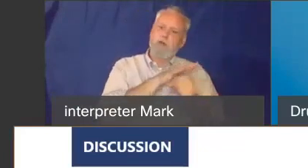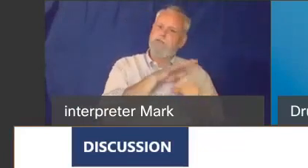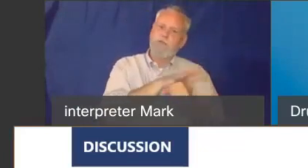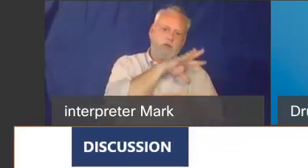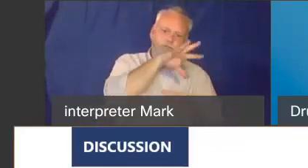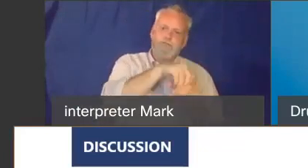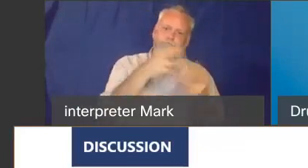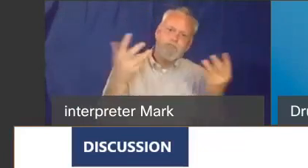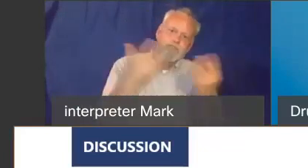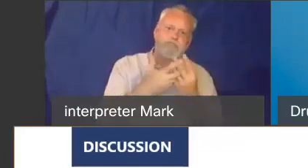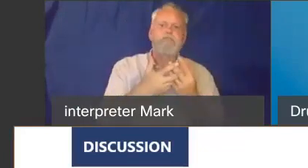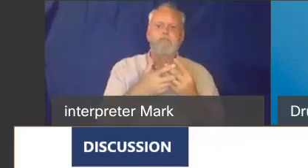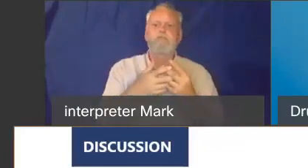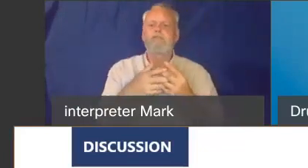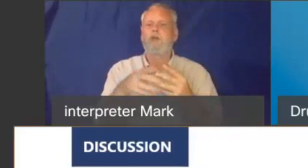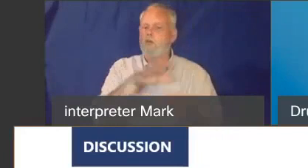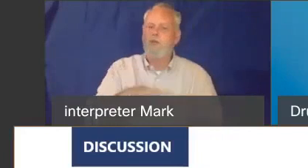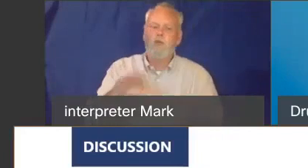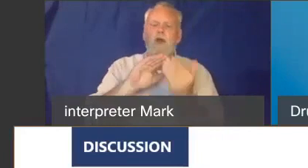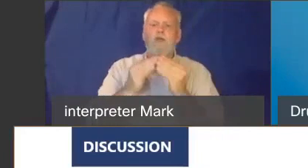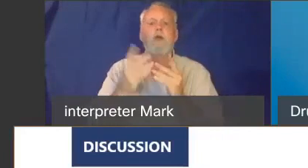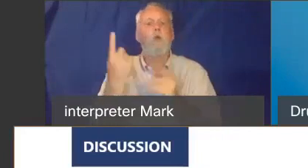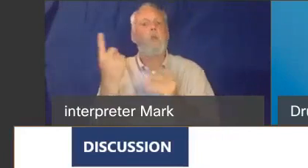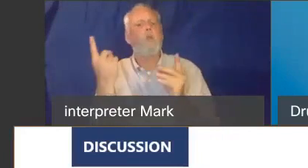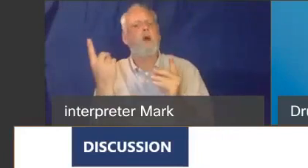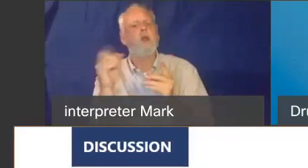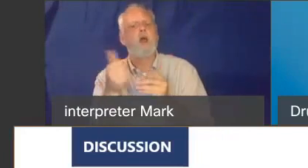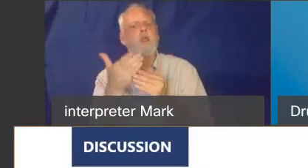Definitely and really quick just 1 more other thing. I know kind of further down that.